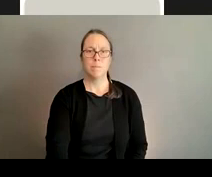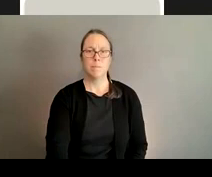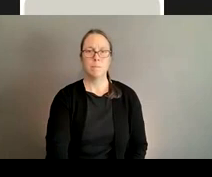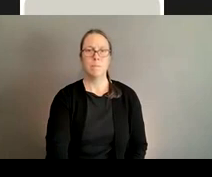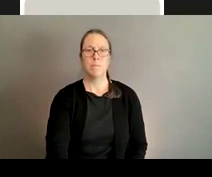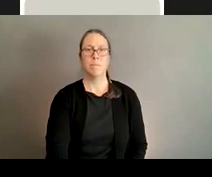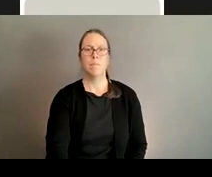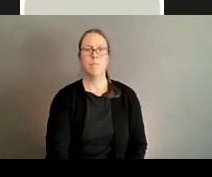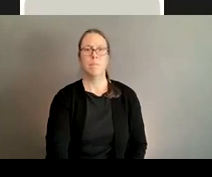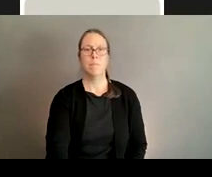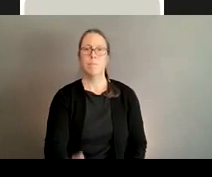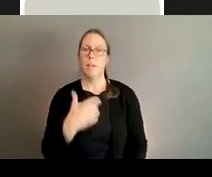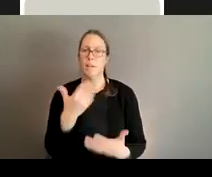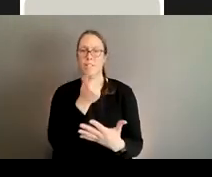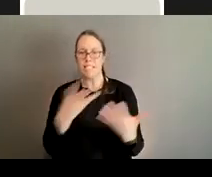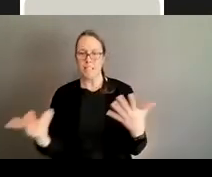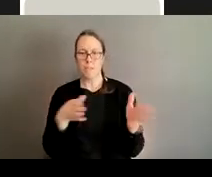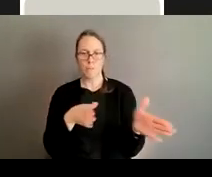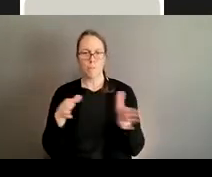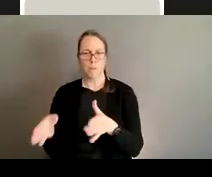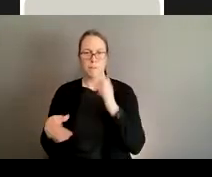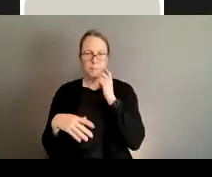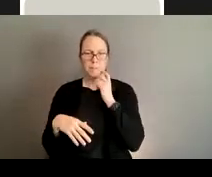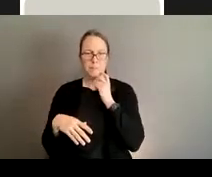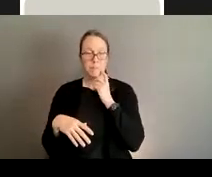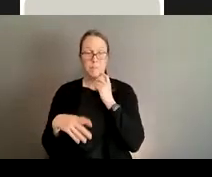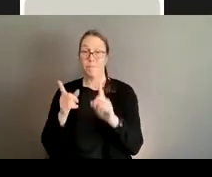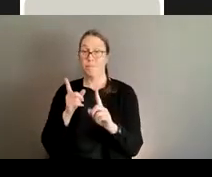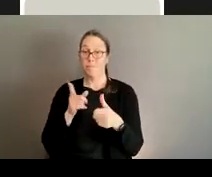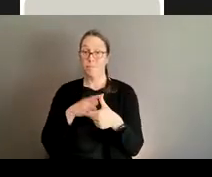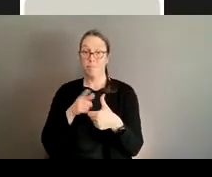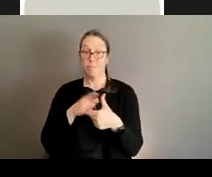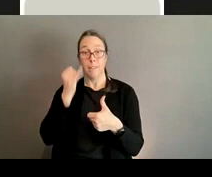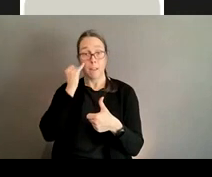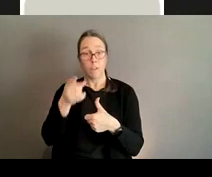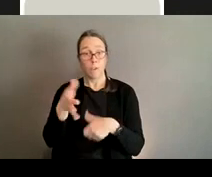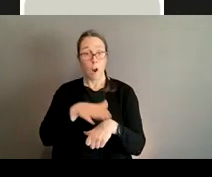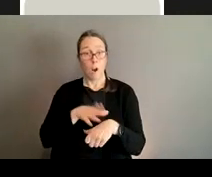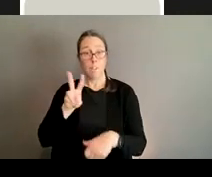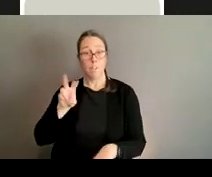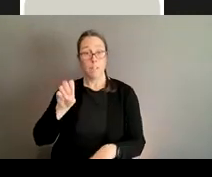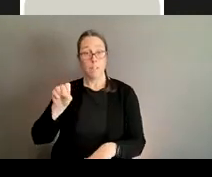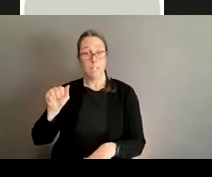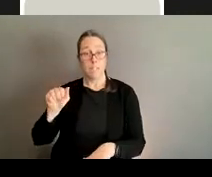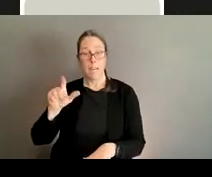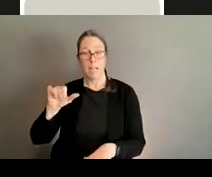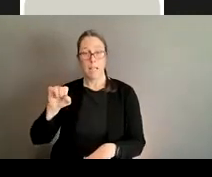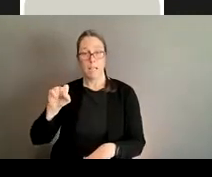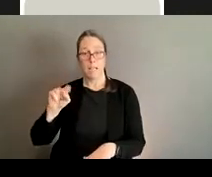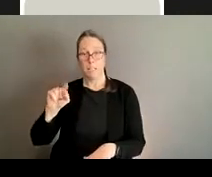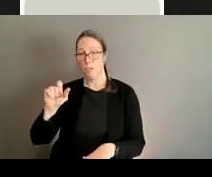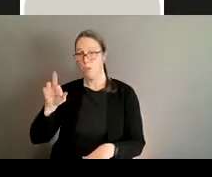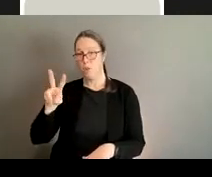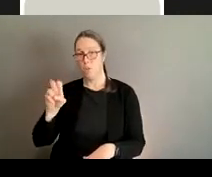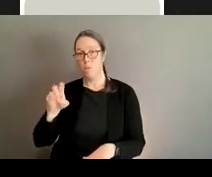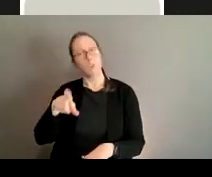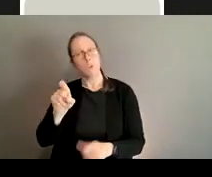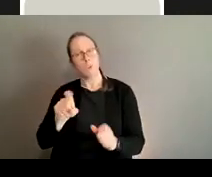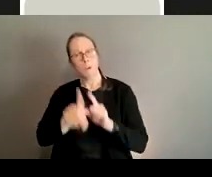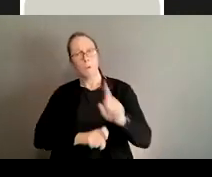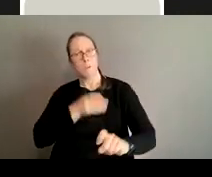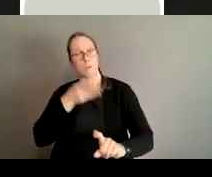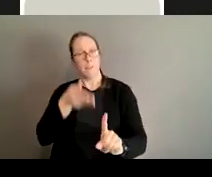ways. One is if you are on the VSA Listserv you could post a question there. looking, looking at that.